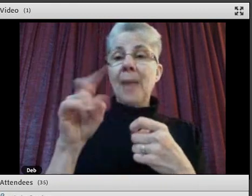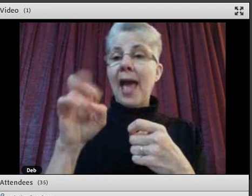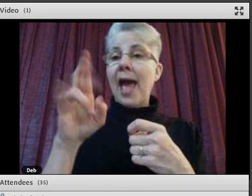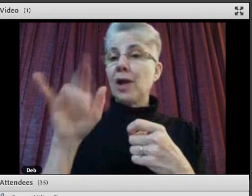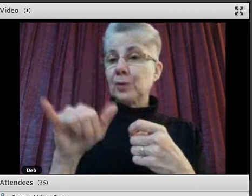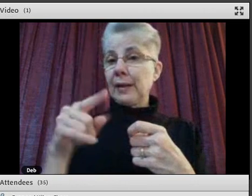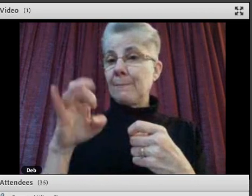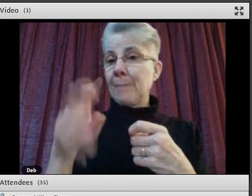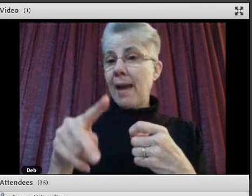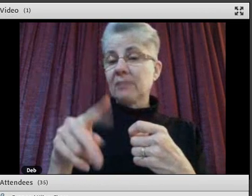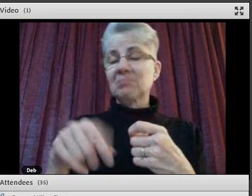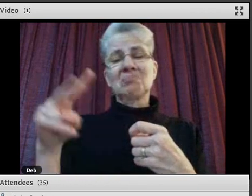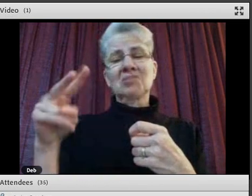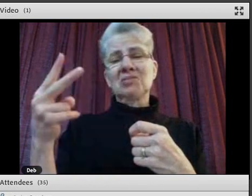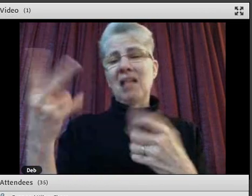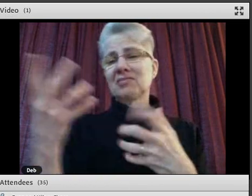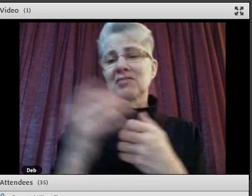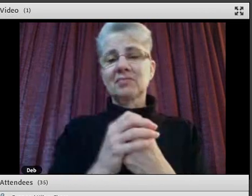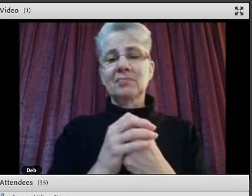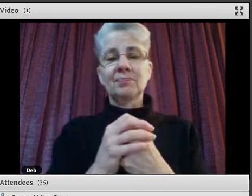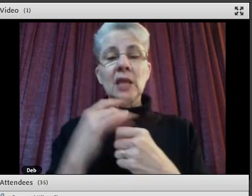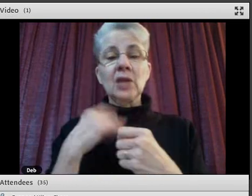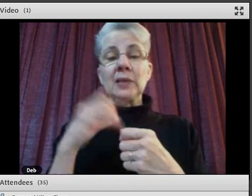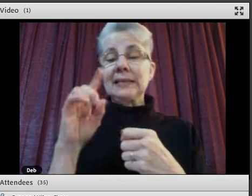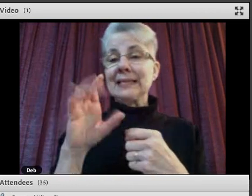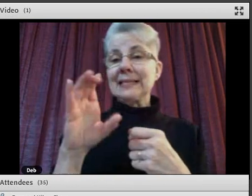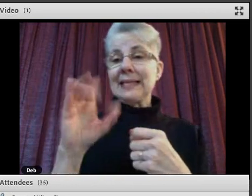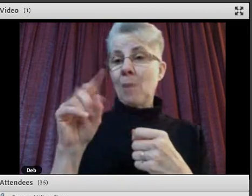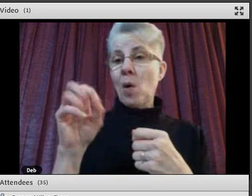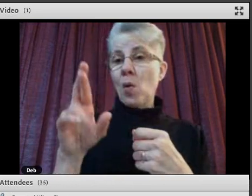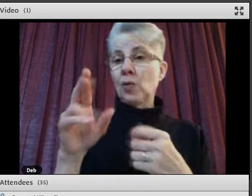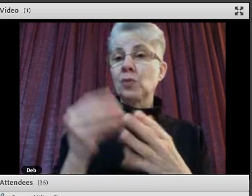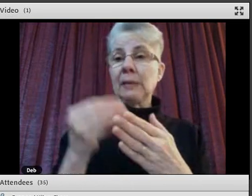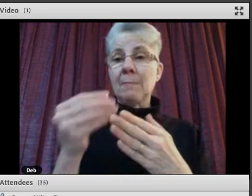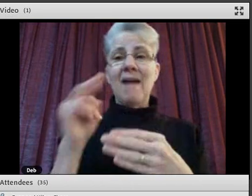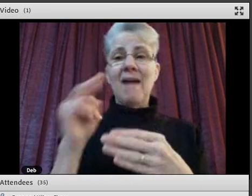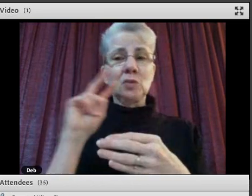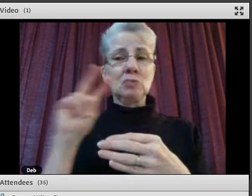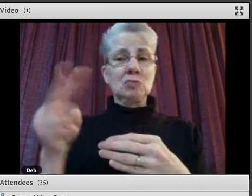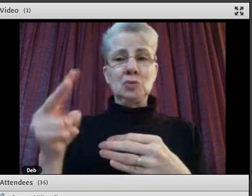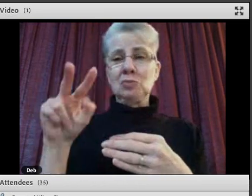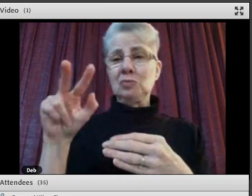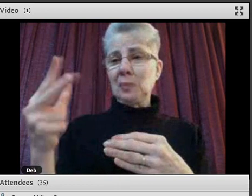which are only a couple dollars. You need a DC motor. Again, you get it for $2 or $3.